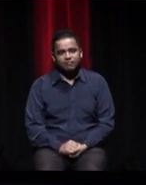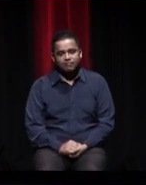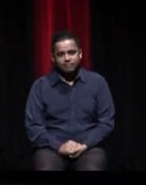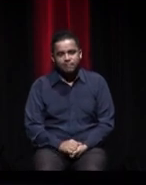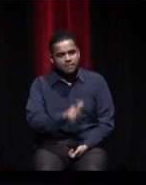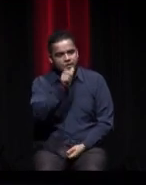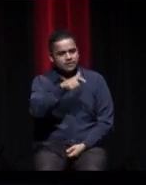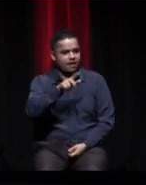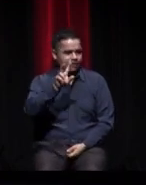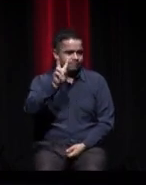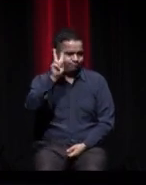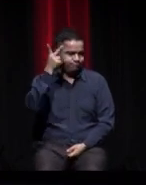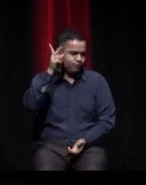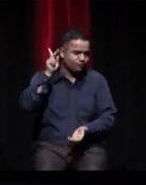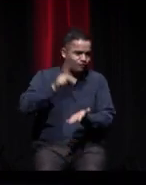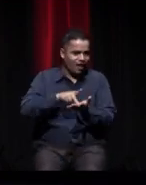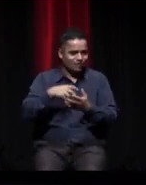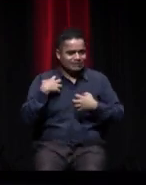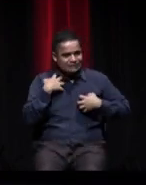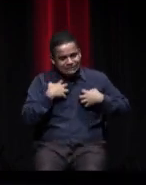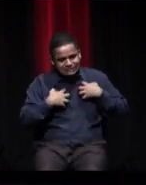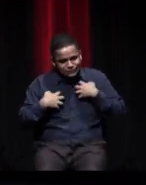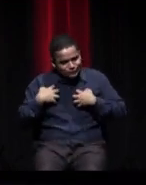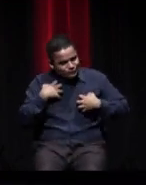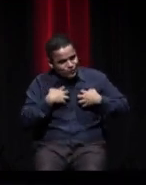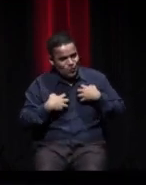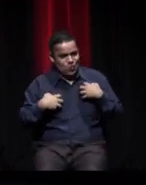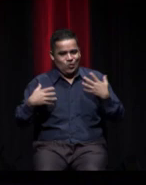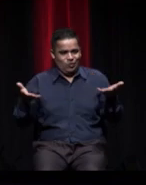that bothers me in the present moment.